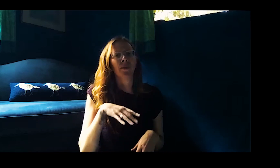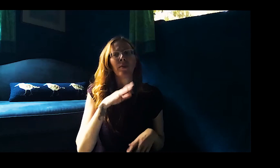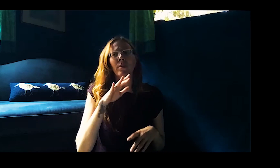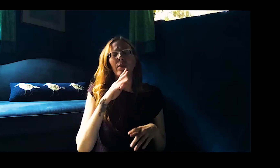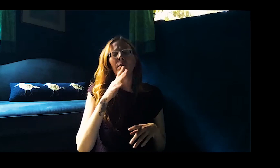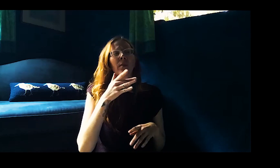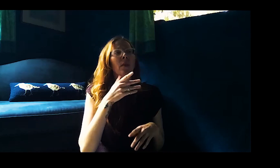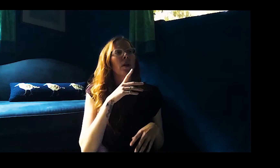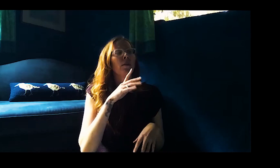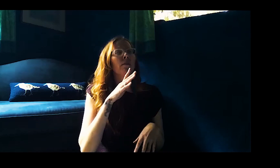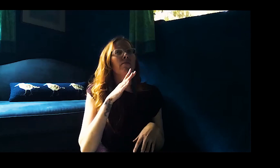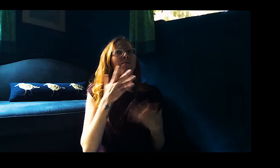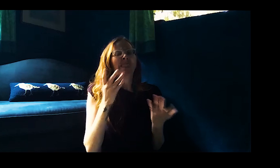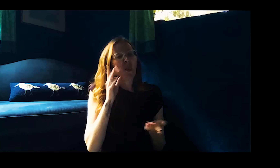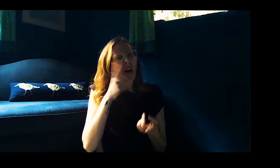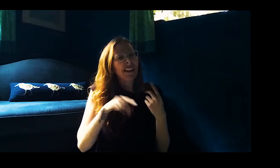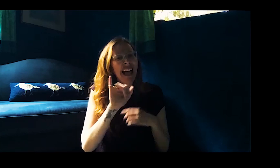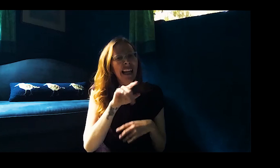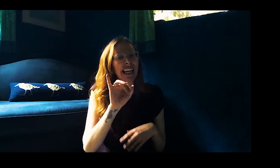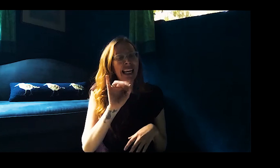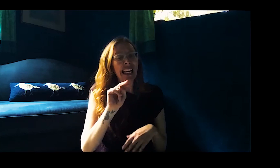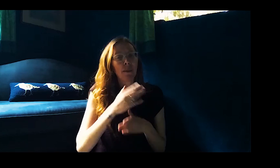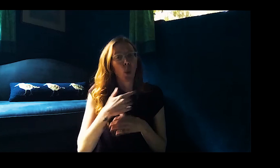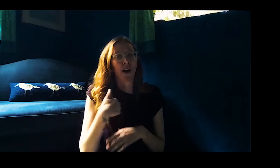and that's definitely going to be an ongoing project for sure. It's just kind of what comes